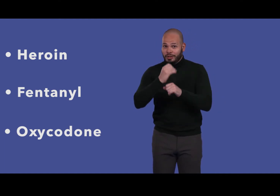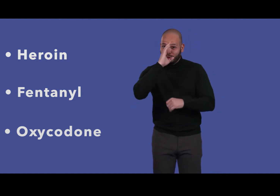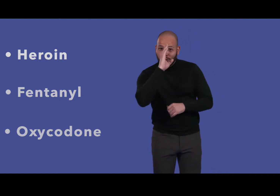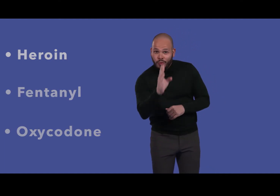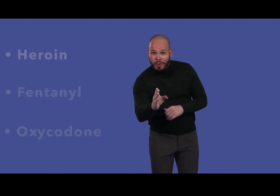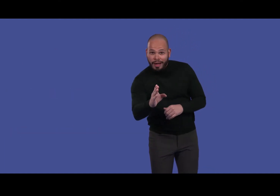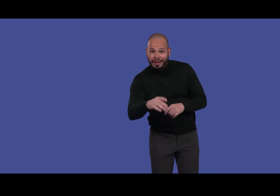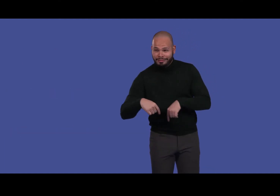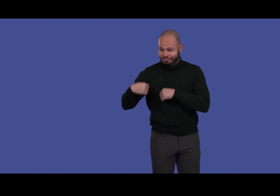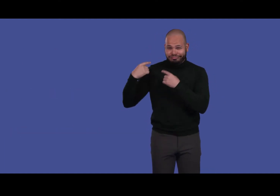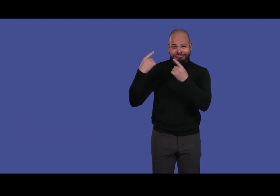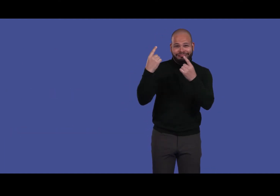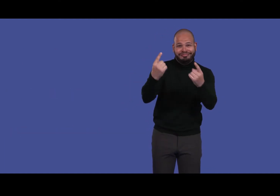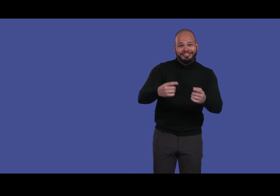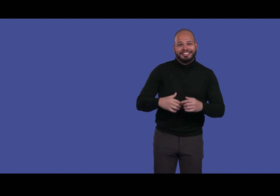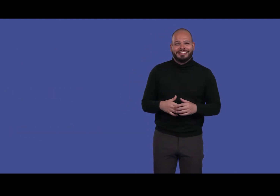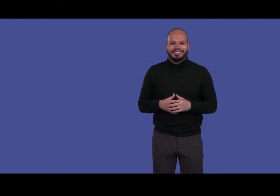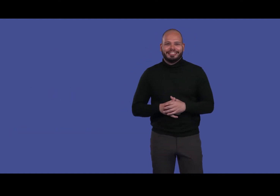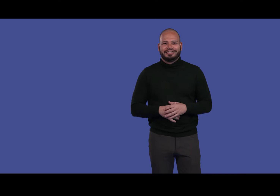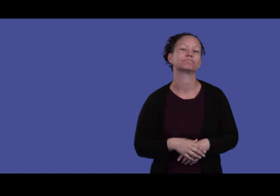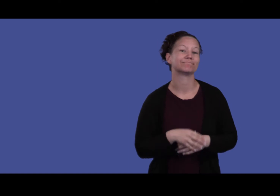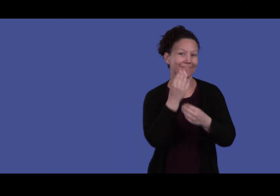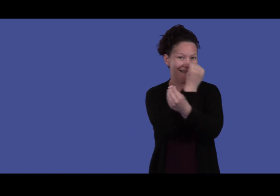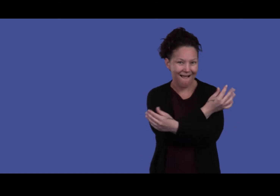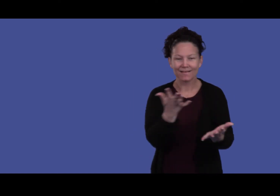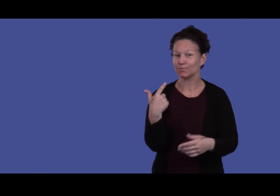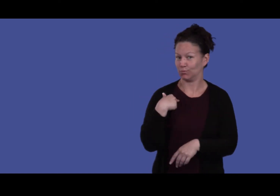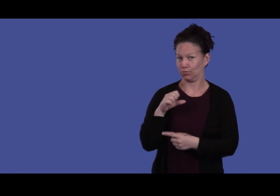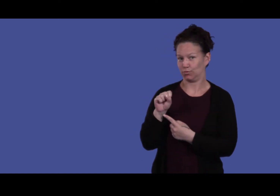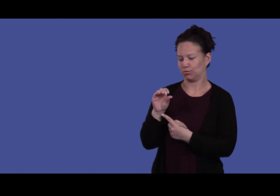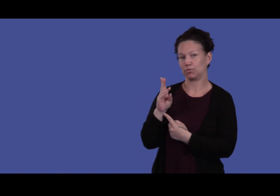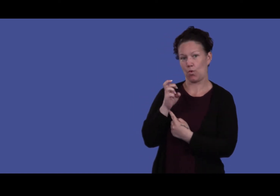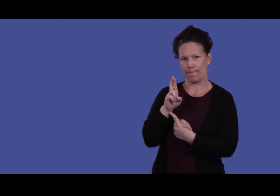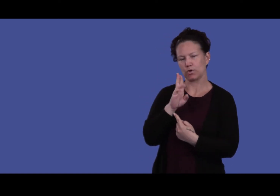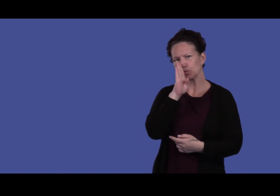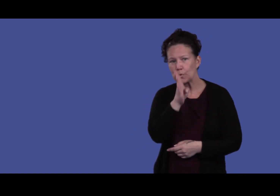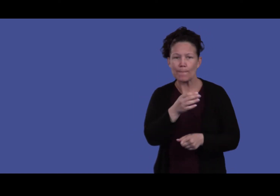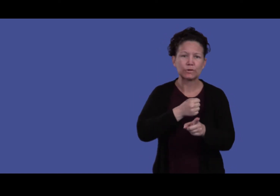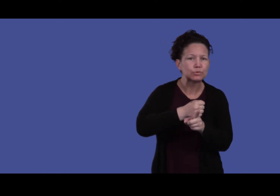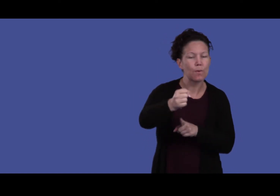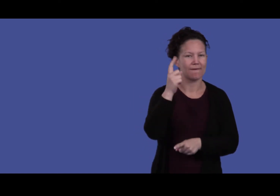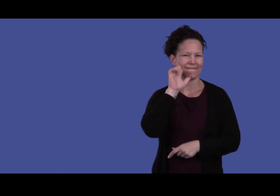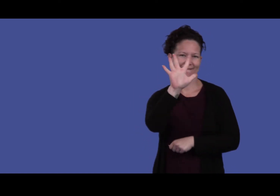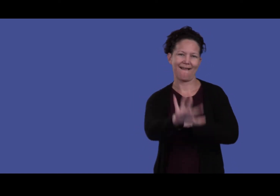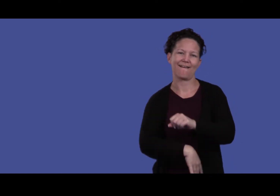and have been sober for the past 5 years! And I’ve also been sober for 5 years.